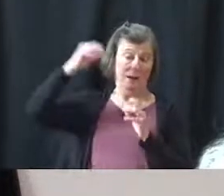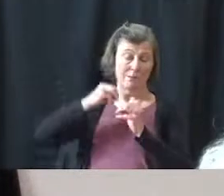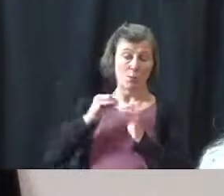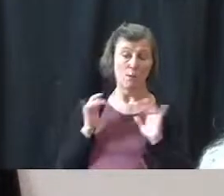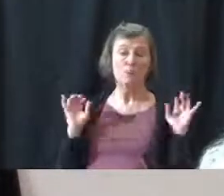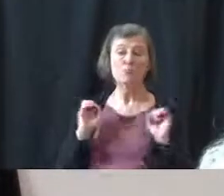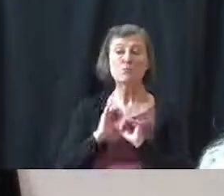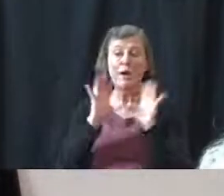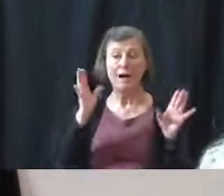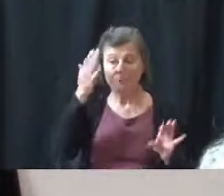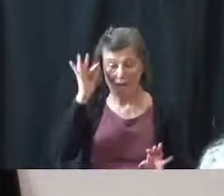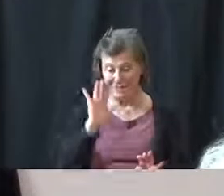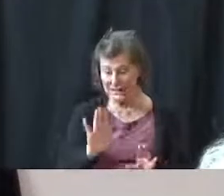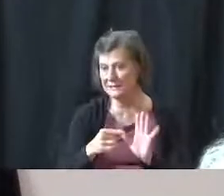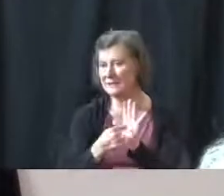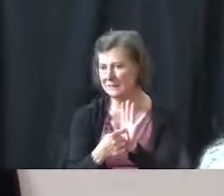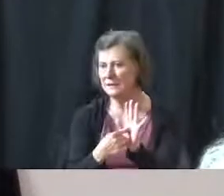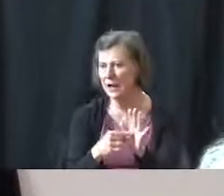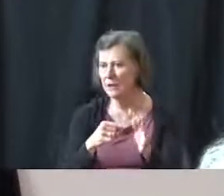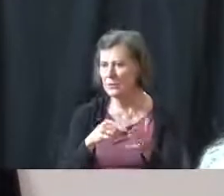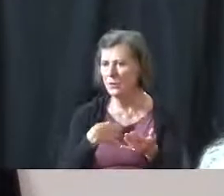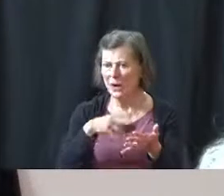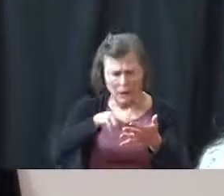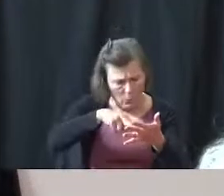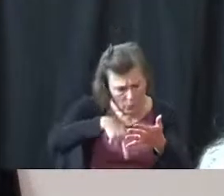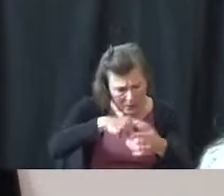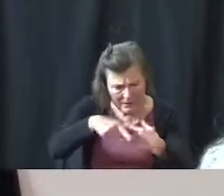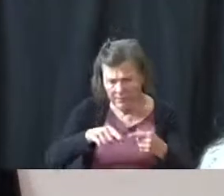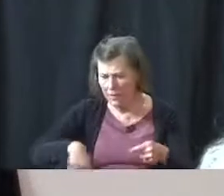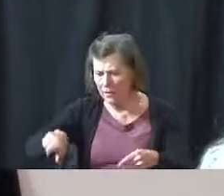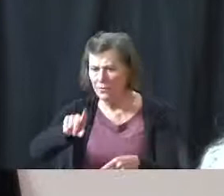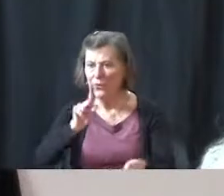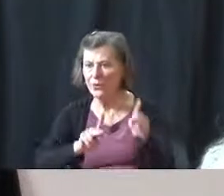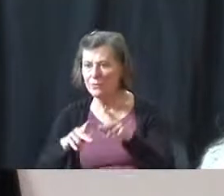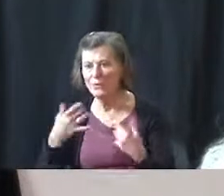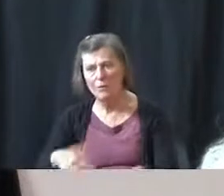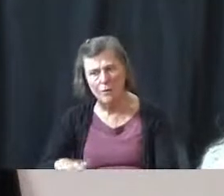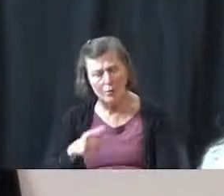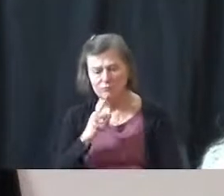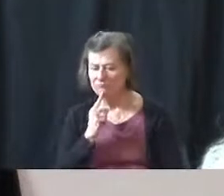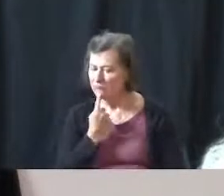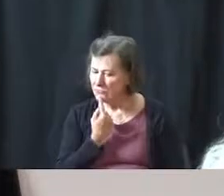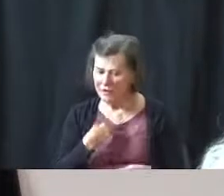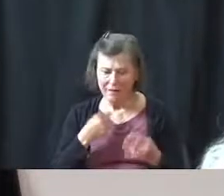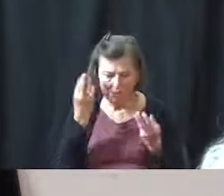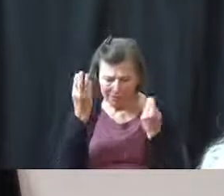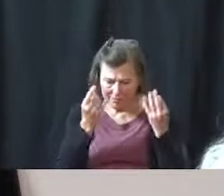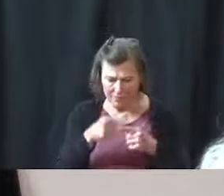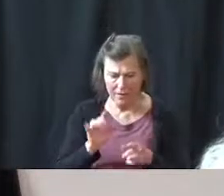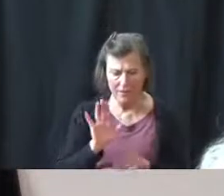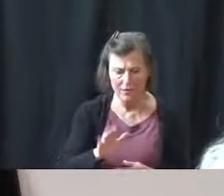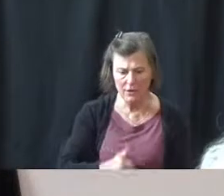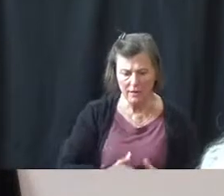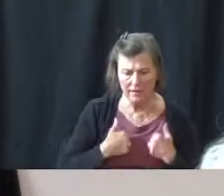I really take it seriously when I read about these people. And, I think about their lives and it really stretches me.